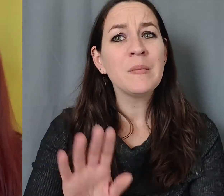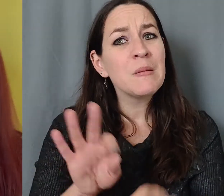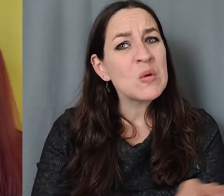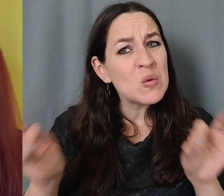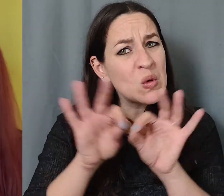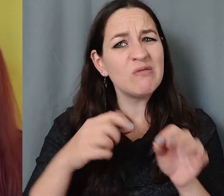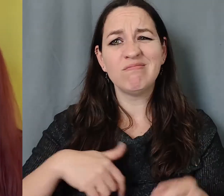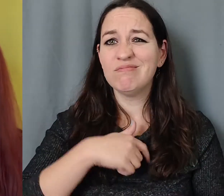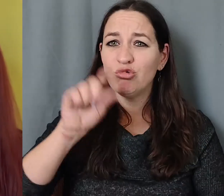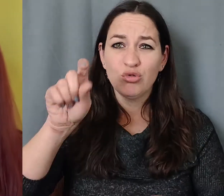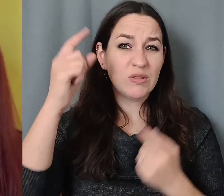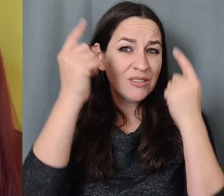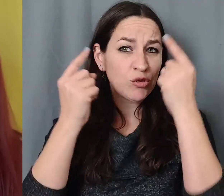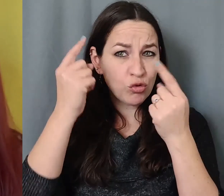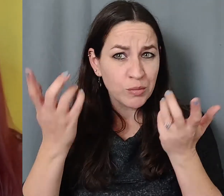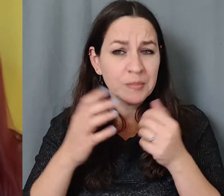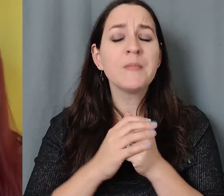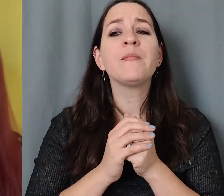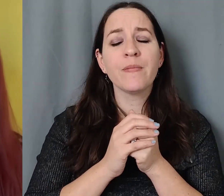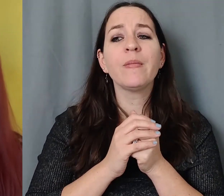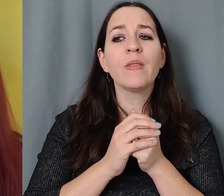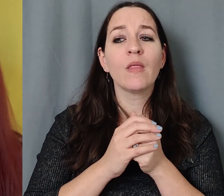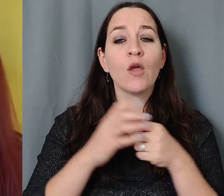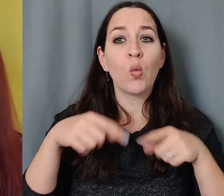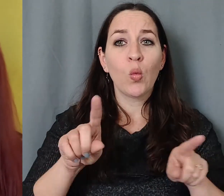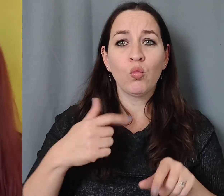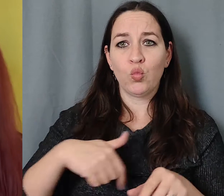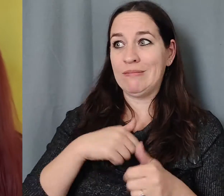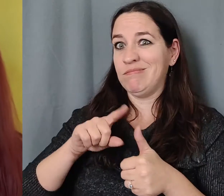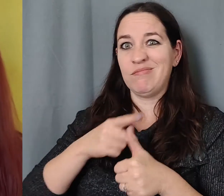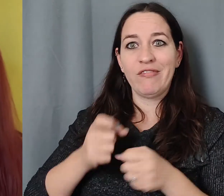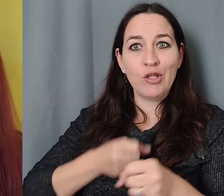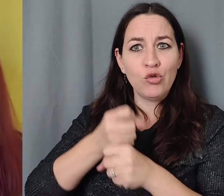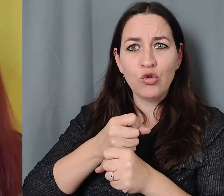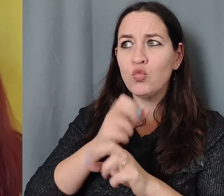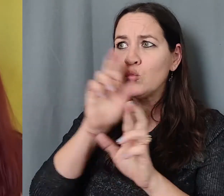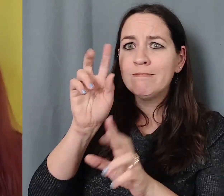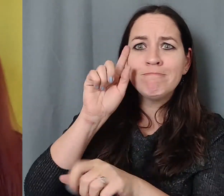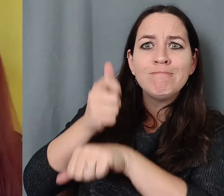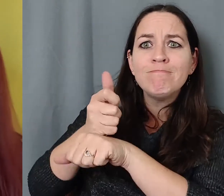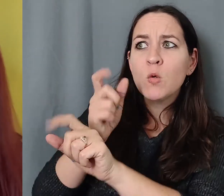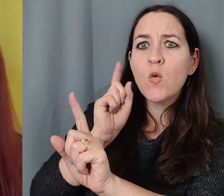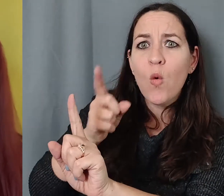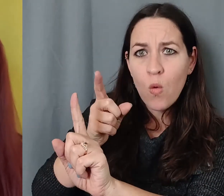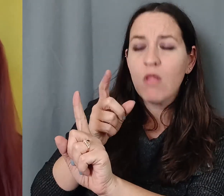A really important thing to think about is when you're setting intentions or when you're setting resolutions or goals, if you're actually setting those goals